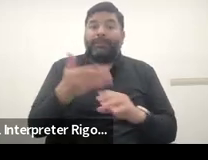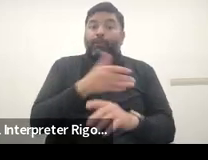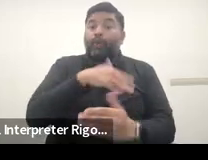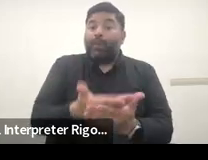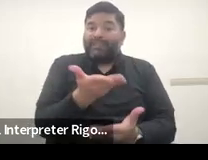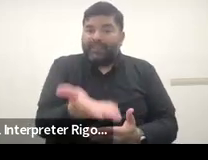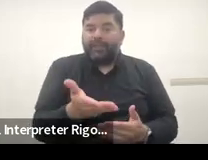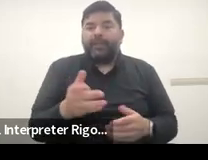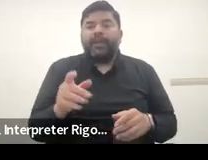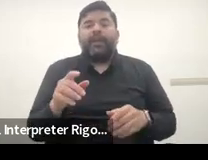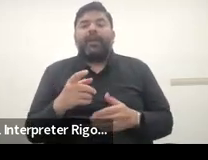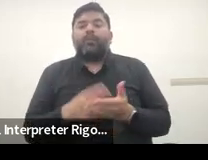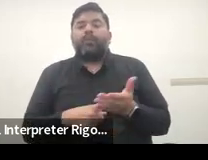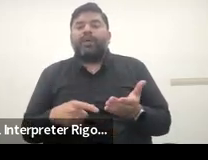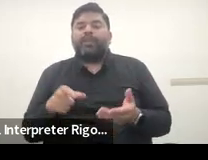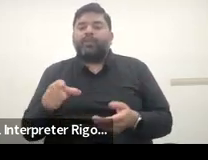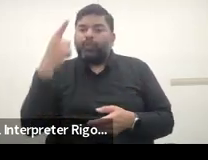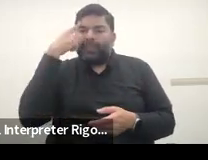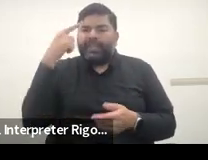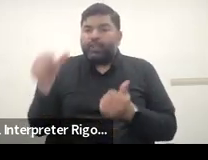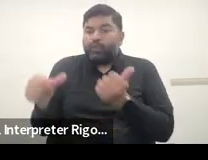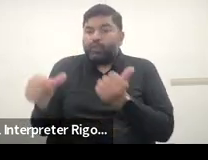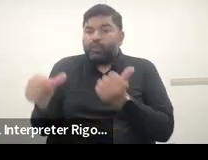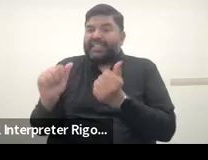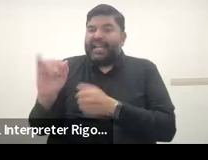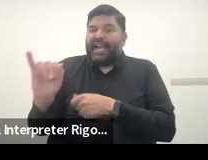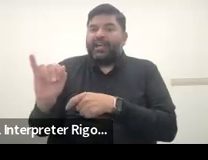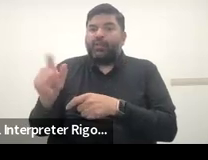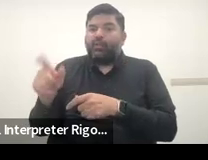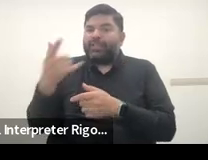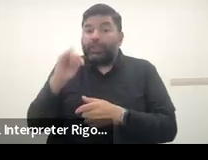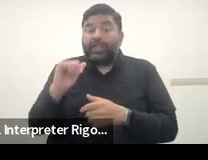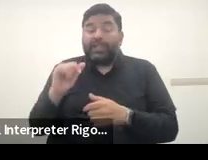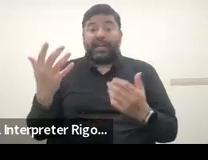assistants would look like would they just be like a floating pair of hands would it be some sort of